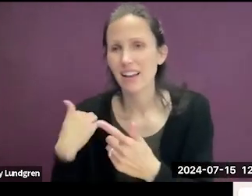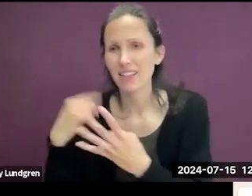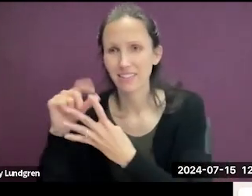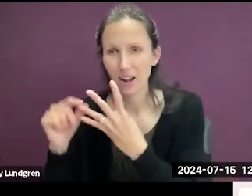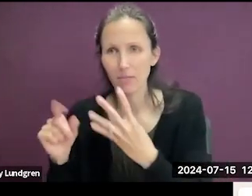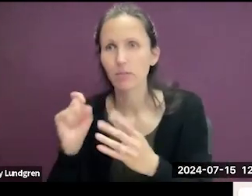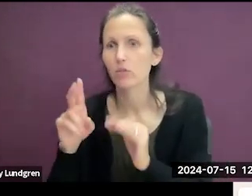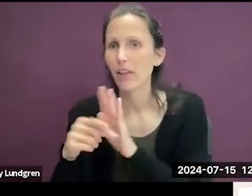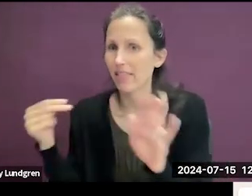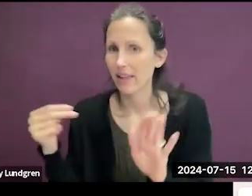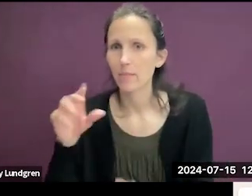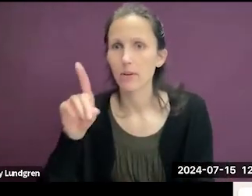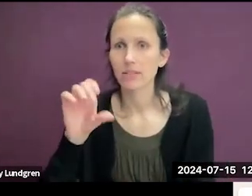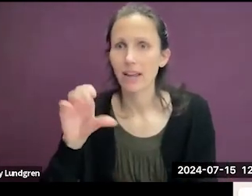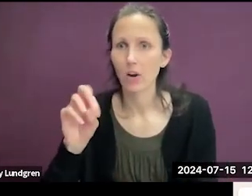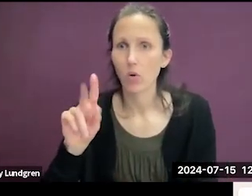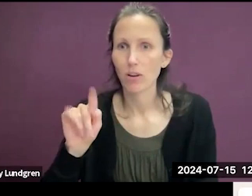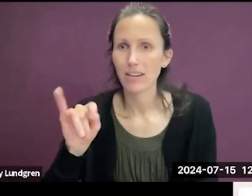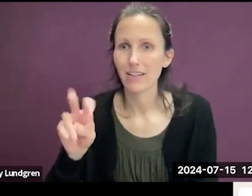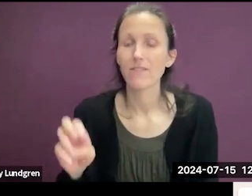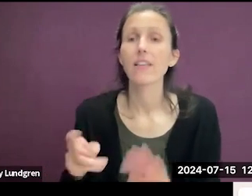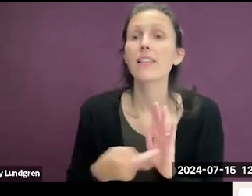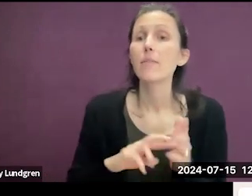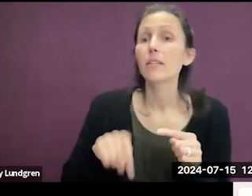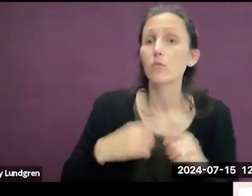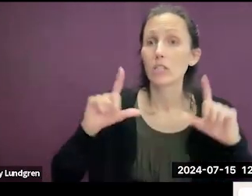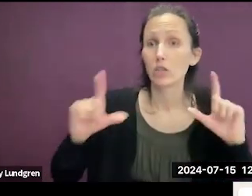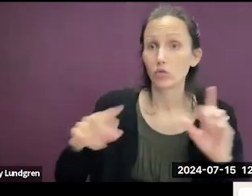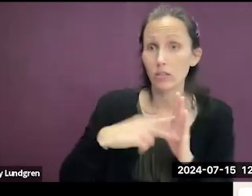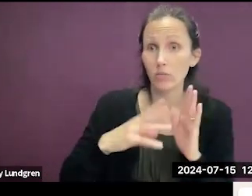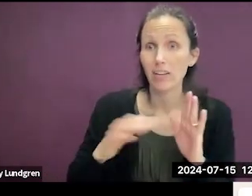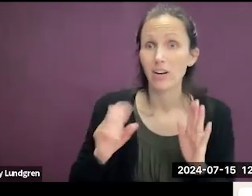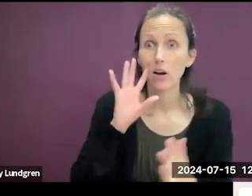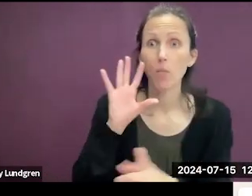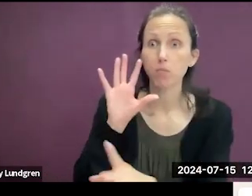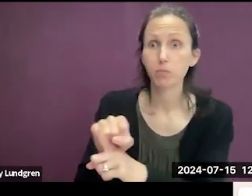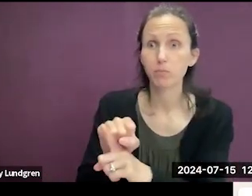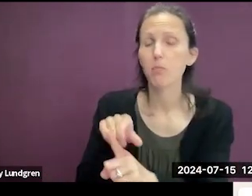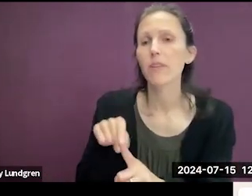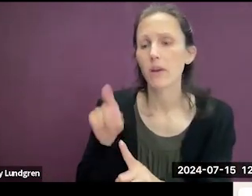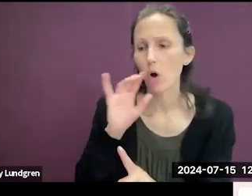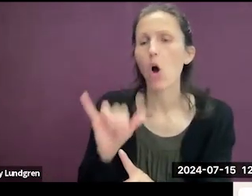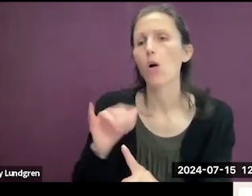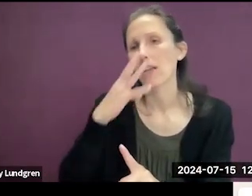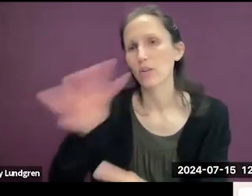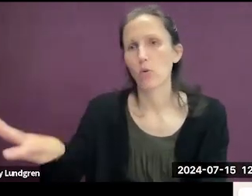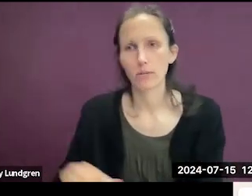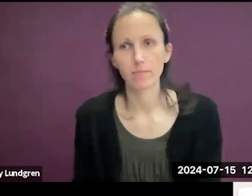So this means that when a screen reader picks this up, it's going to ignore it. So this is simply something added to our presentation just